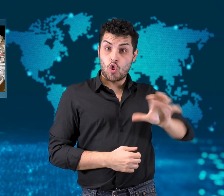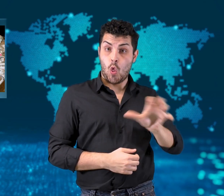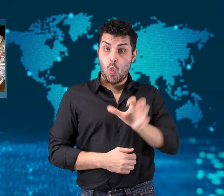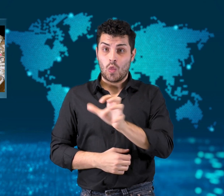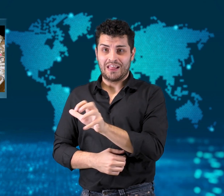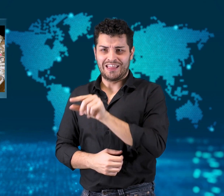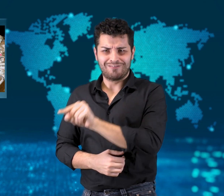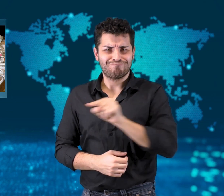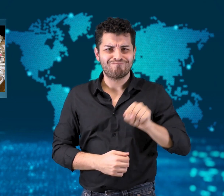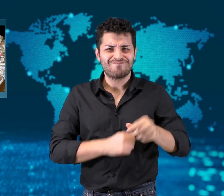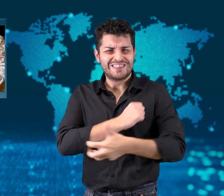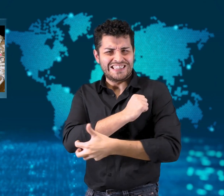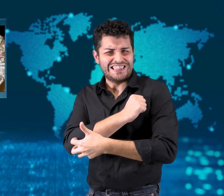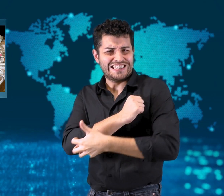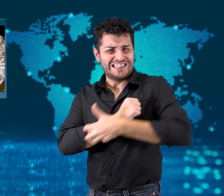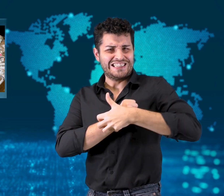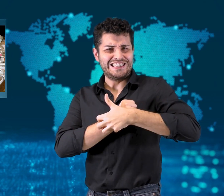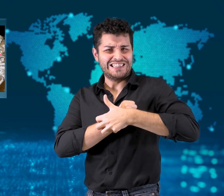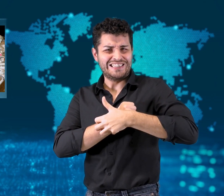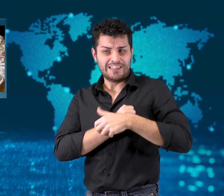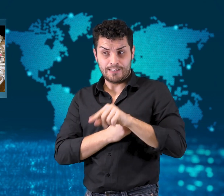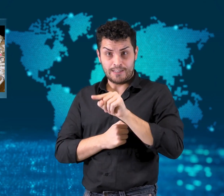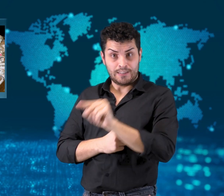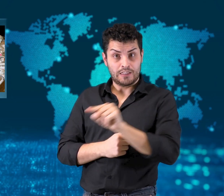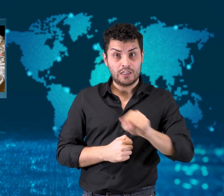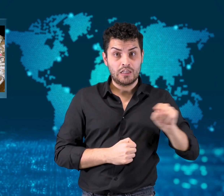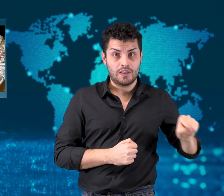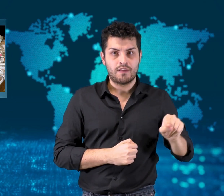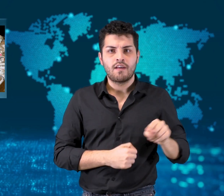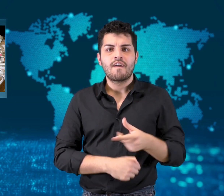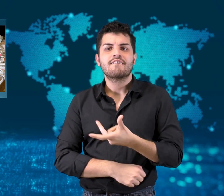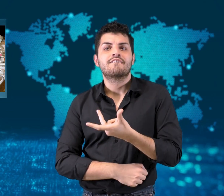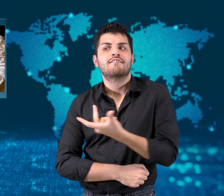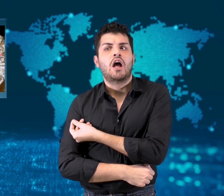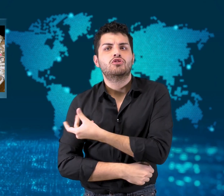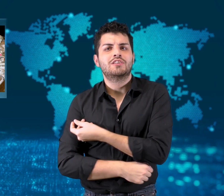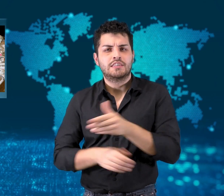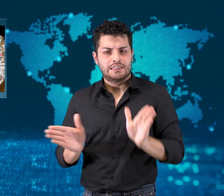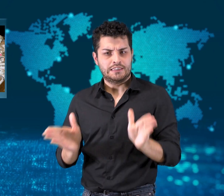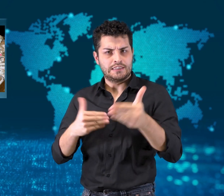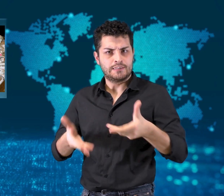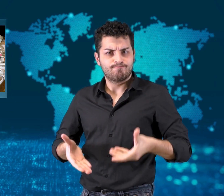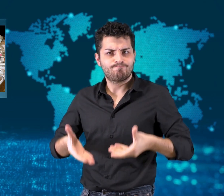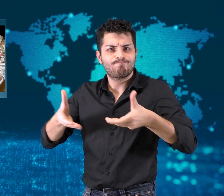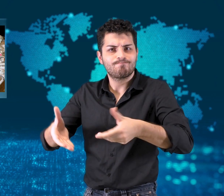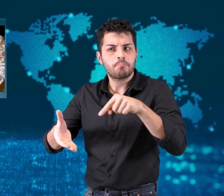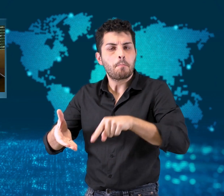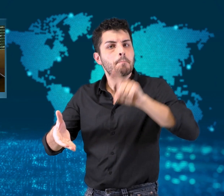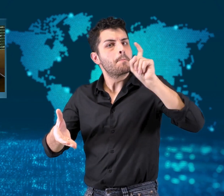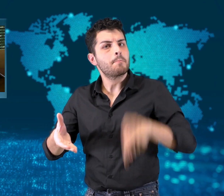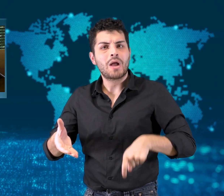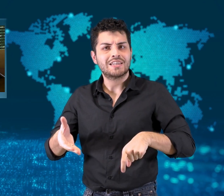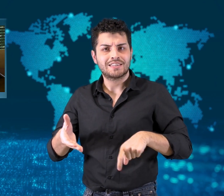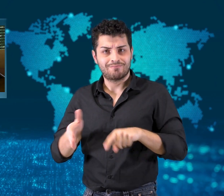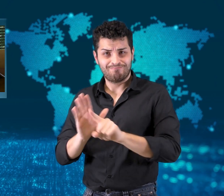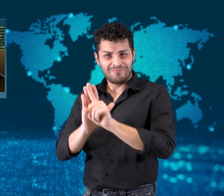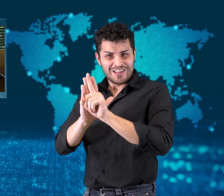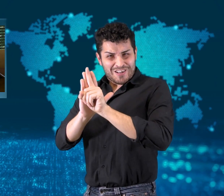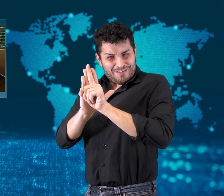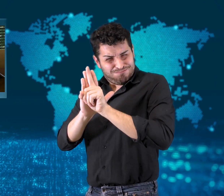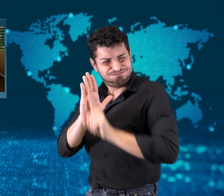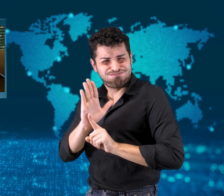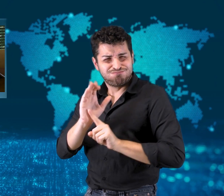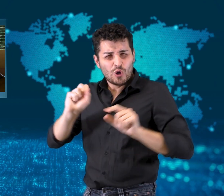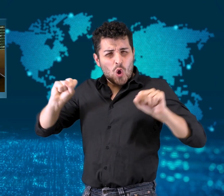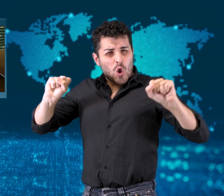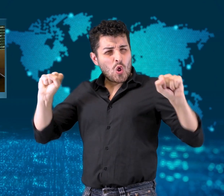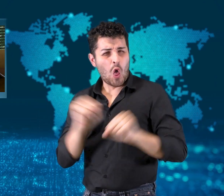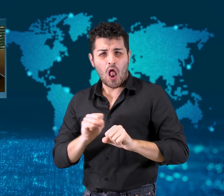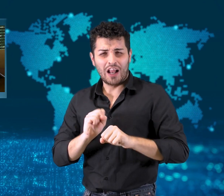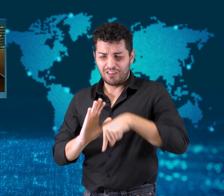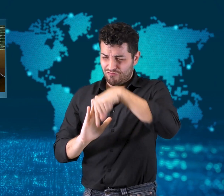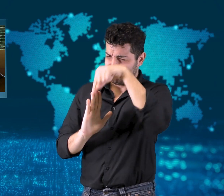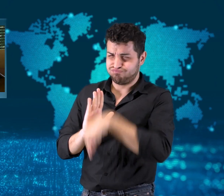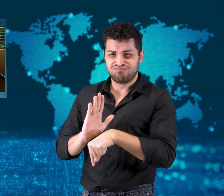there is a concern about how to supply it to developing countries worldwide.